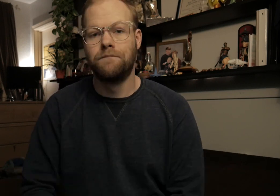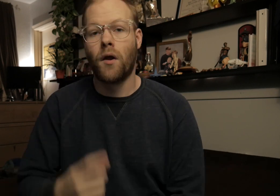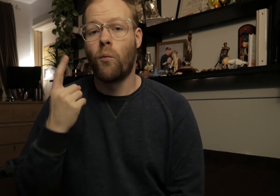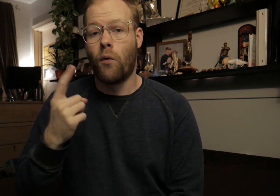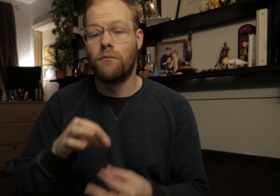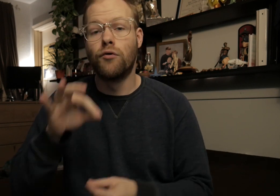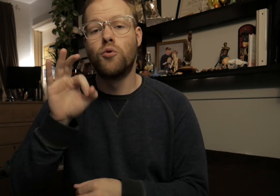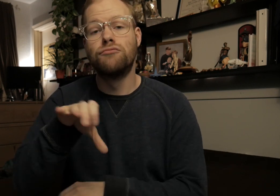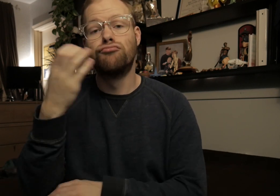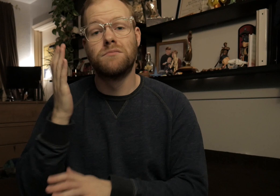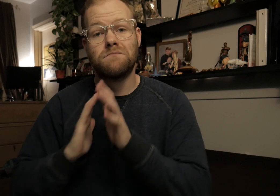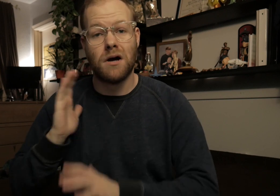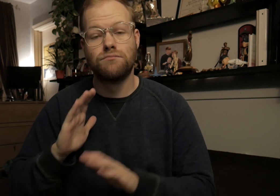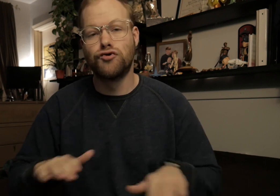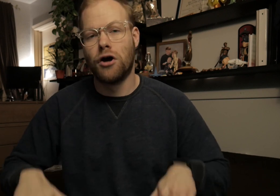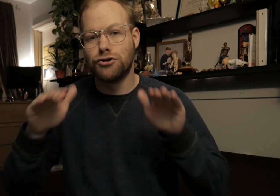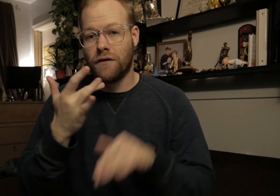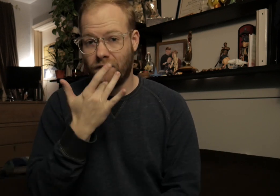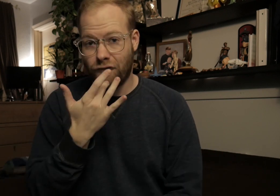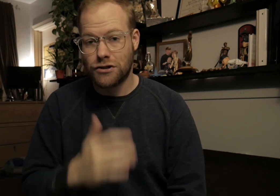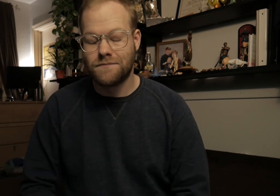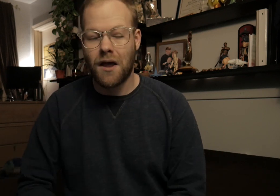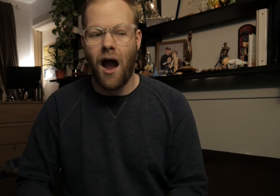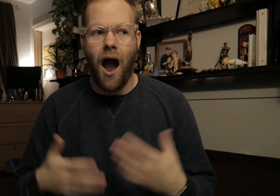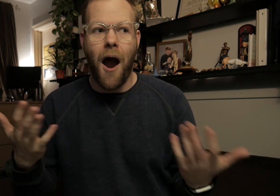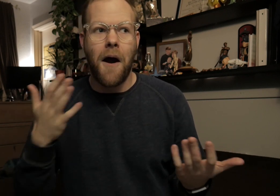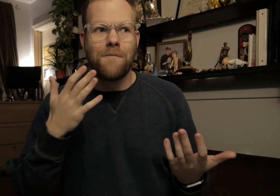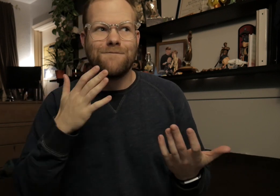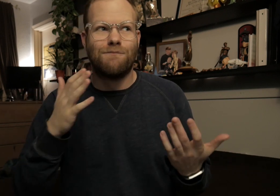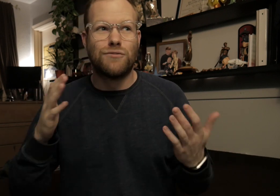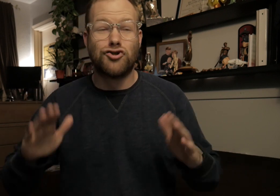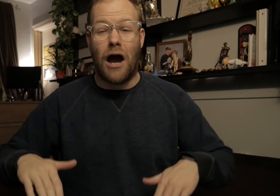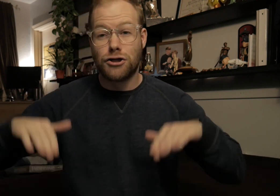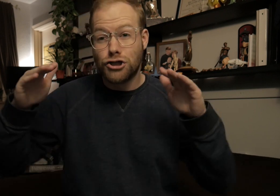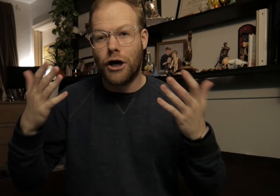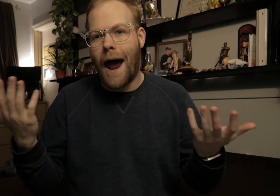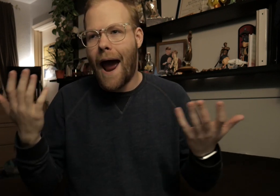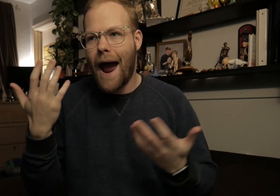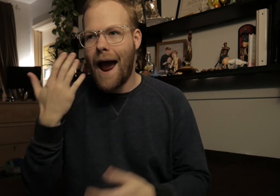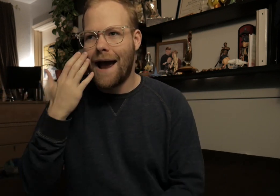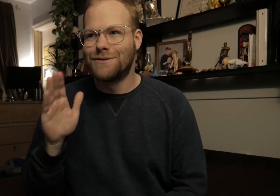1. The Ghost of Christmas Past - a childhood favorite. Childhood... I don't know.